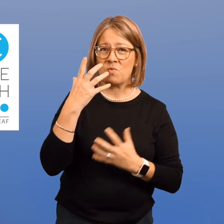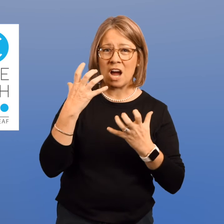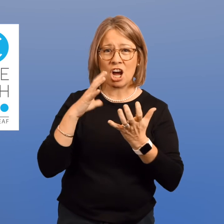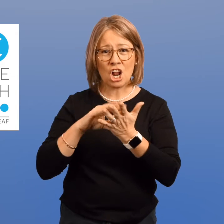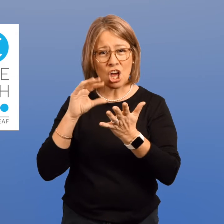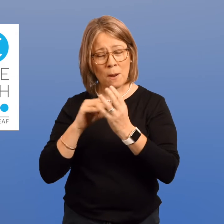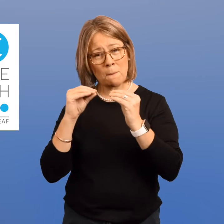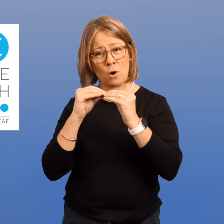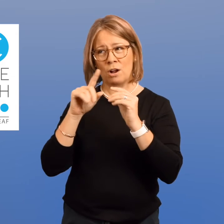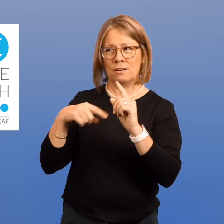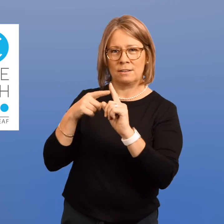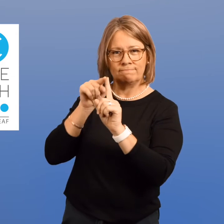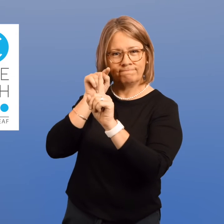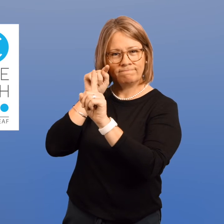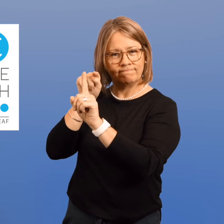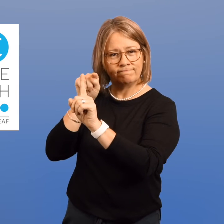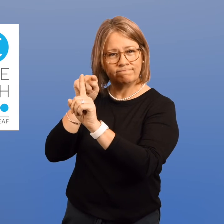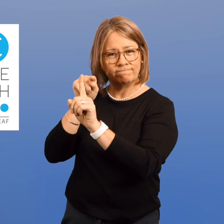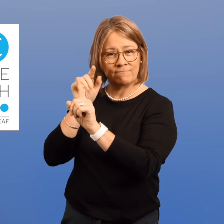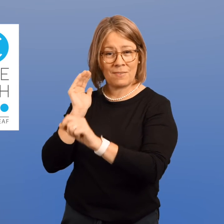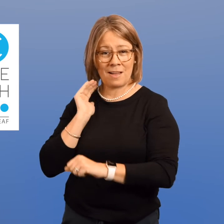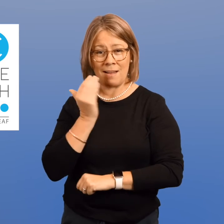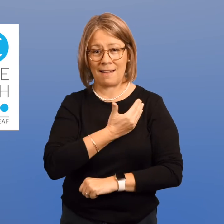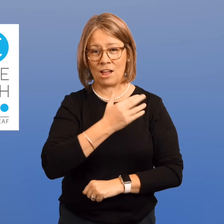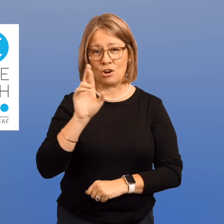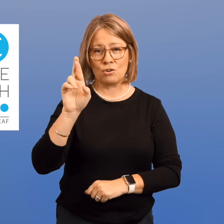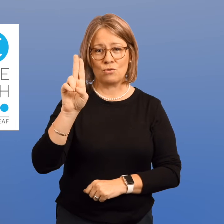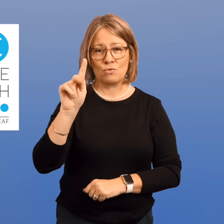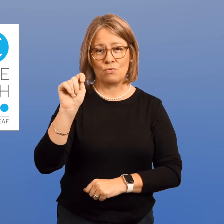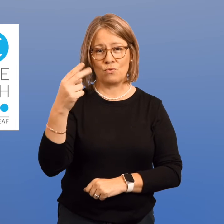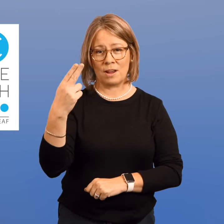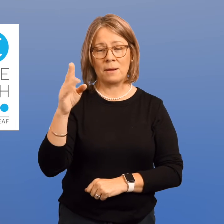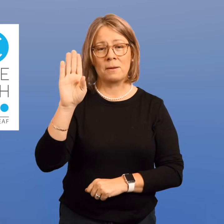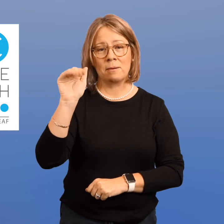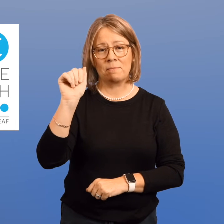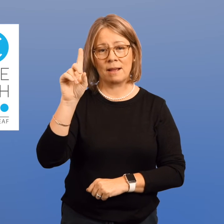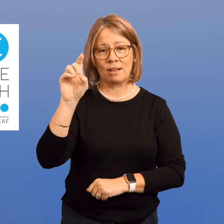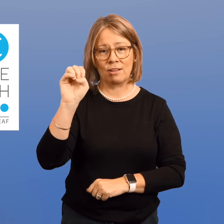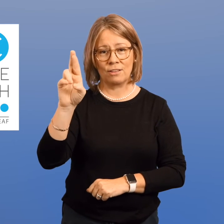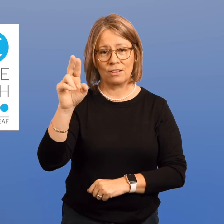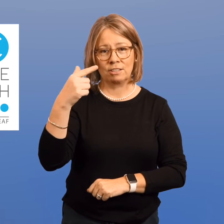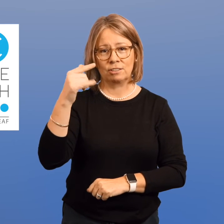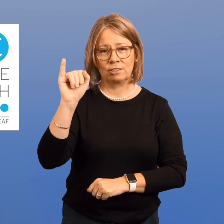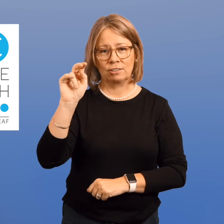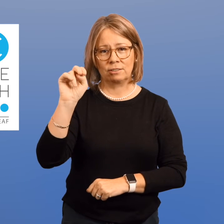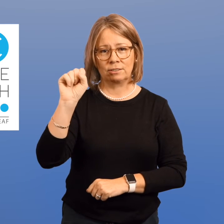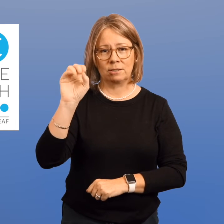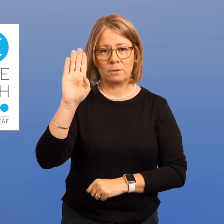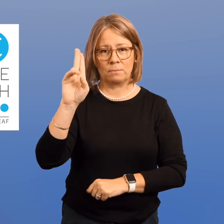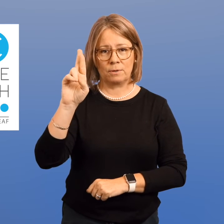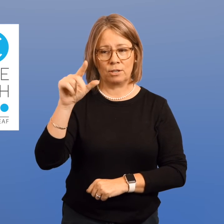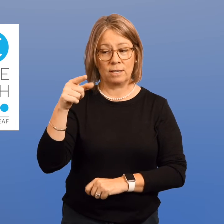Want to learn more about our Ruth Bader Ginsburg?